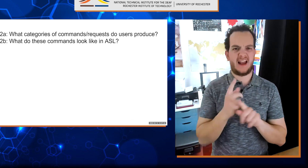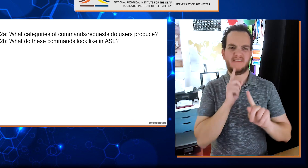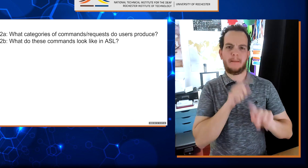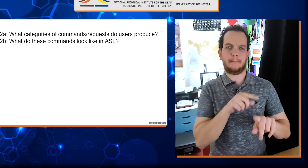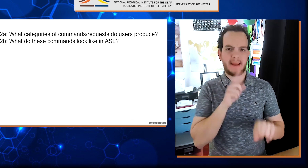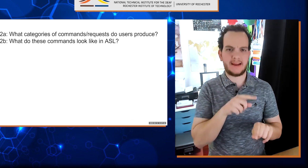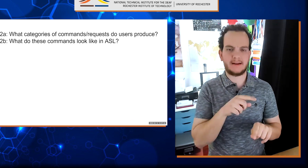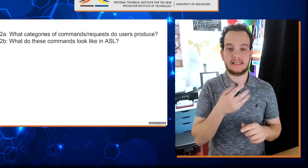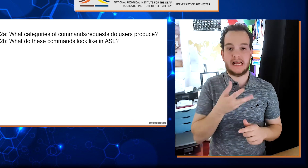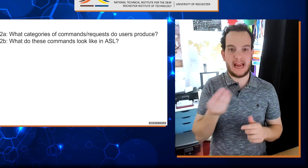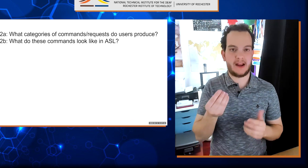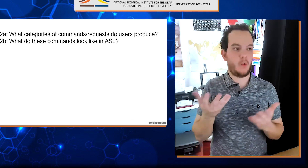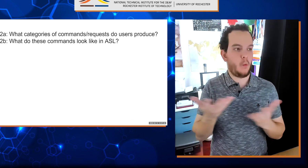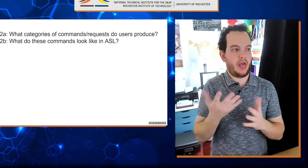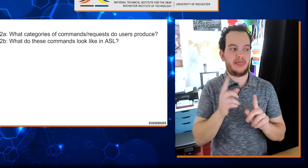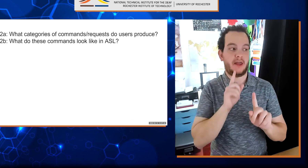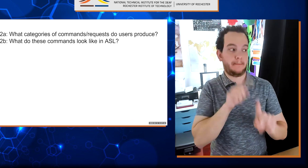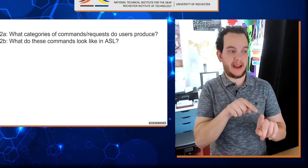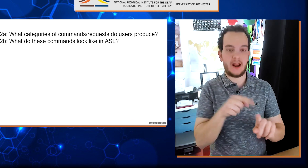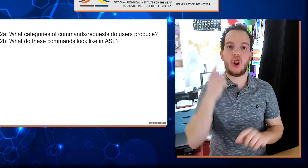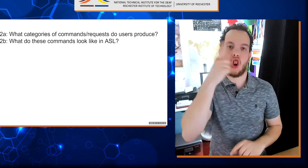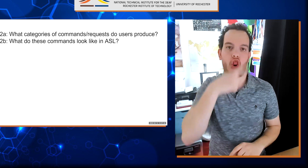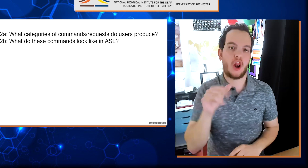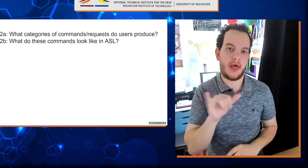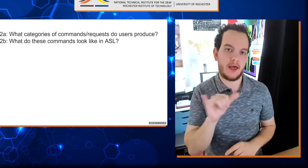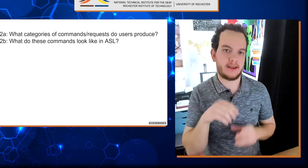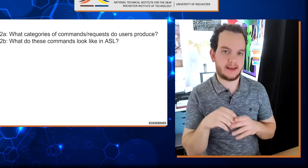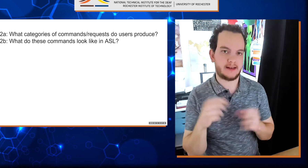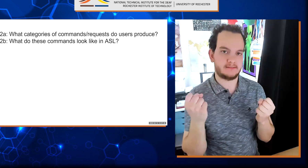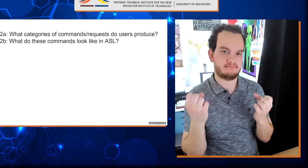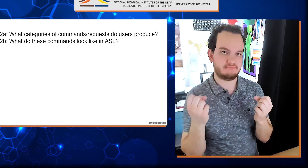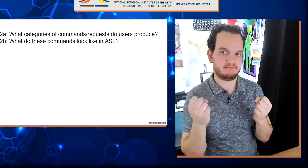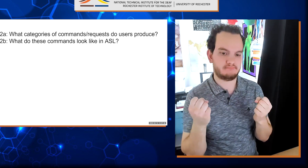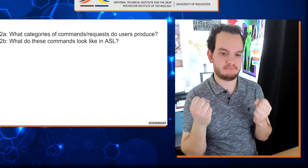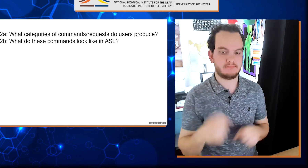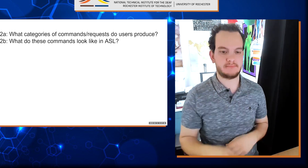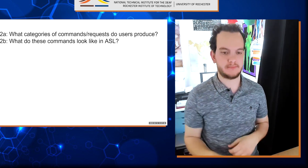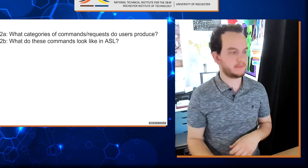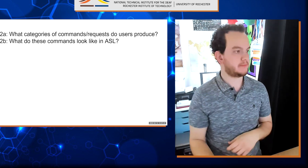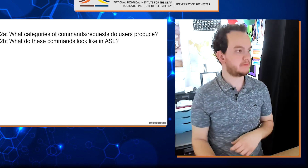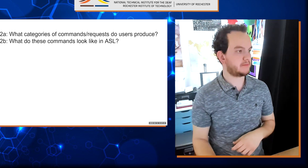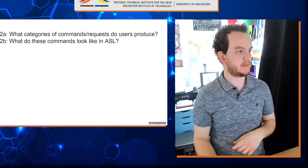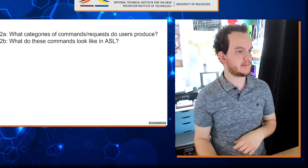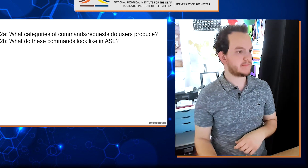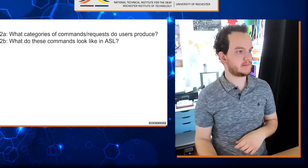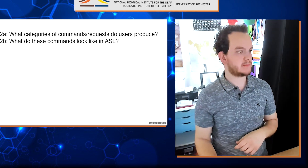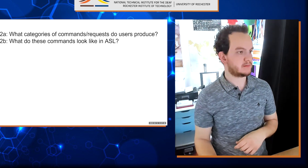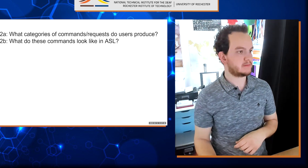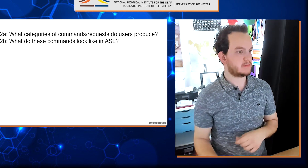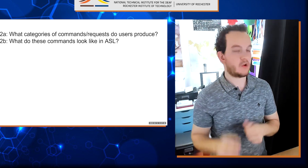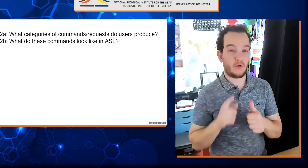Our second question was, What categories of commands or requests do users produce,